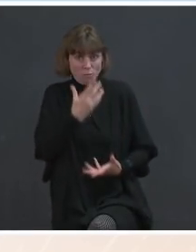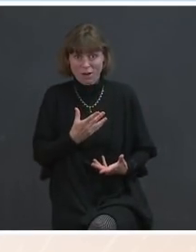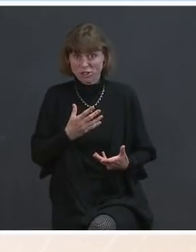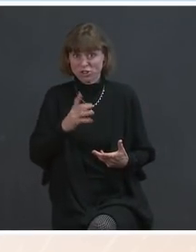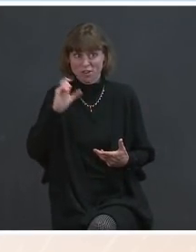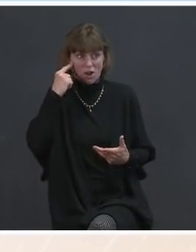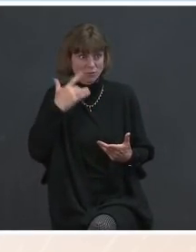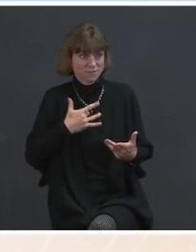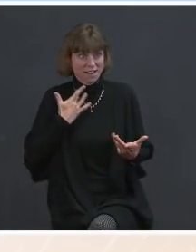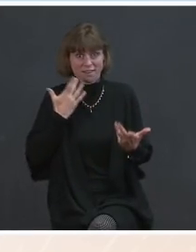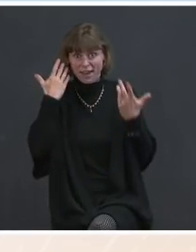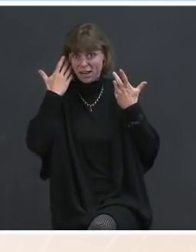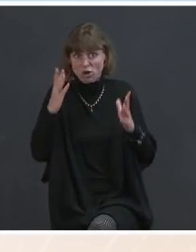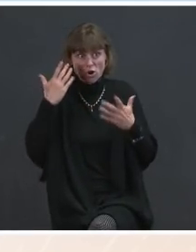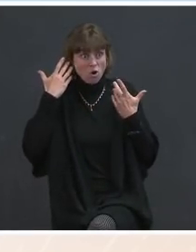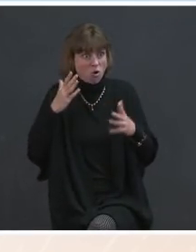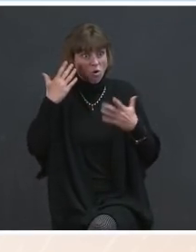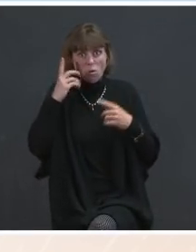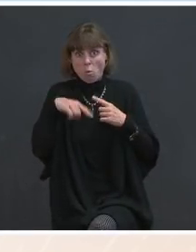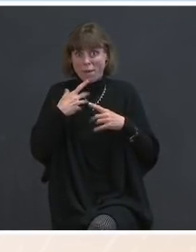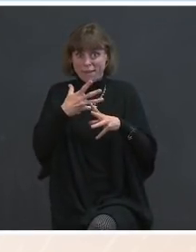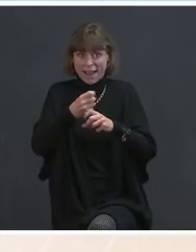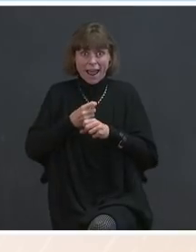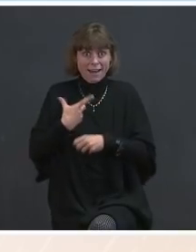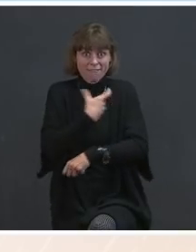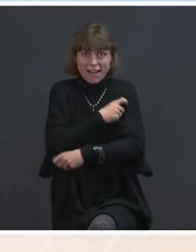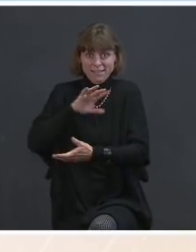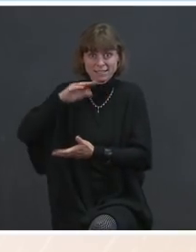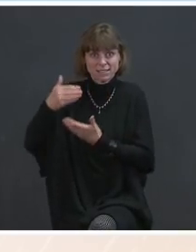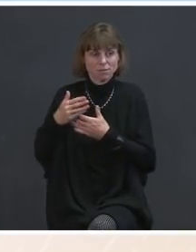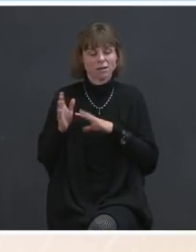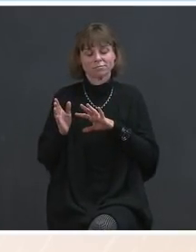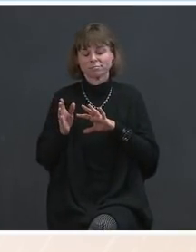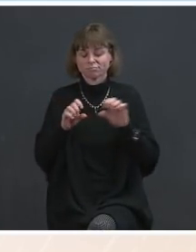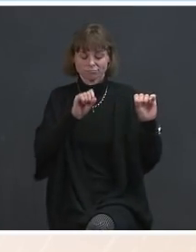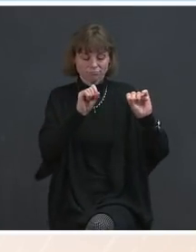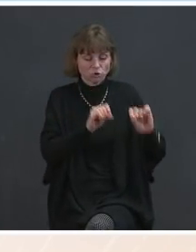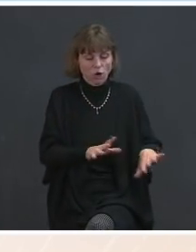And our effort was to work much more directly in a range of means,